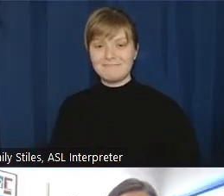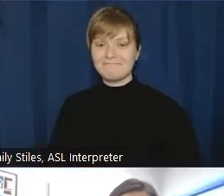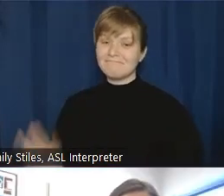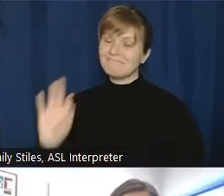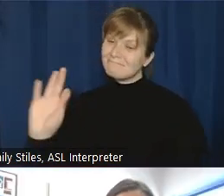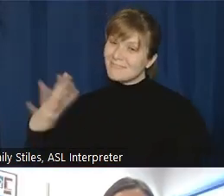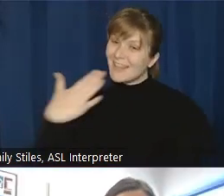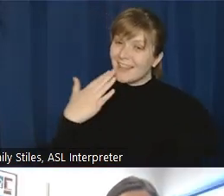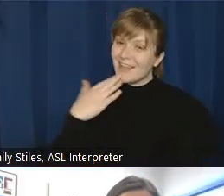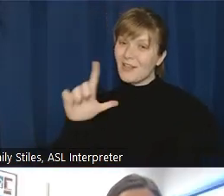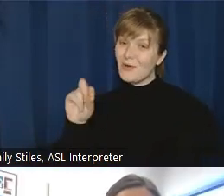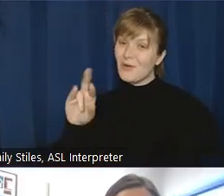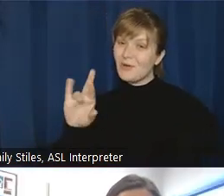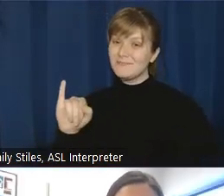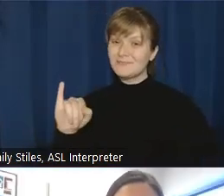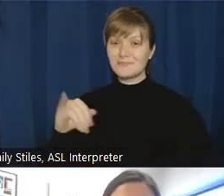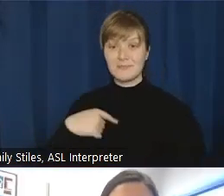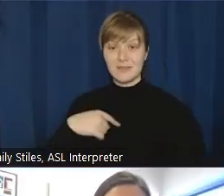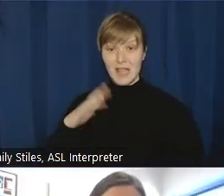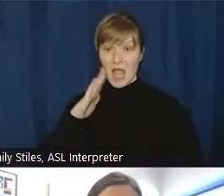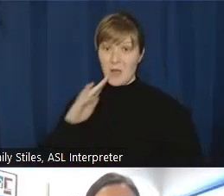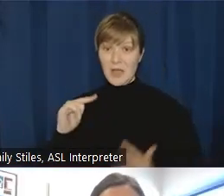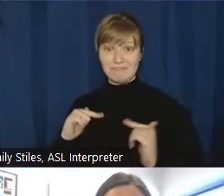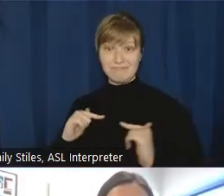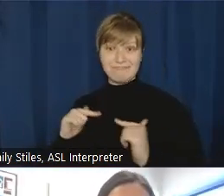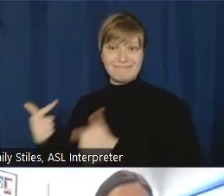I will actually turn it over to Holly to introduce the shelter.